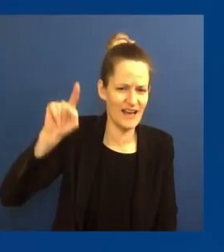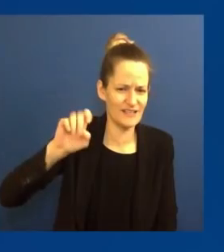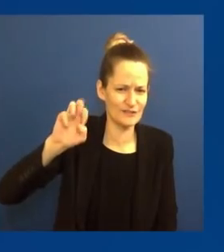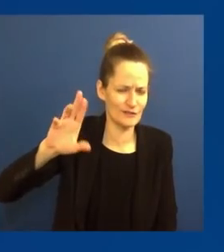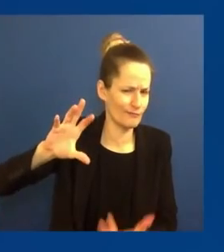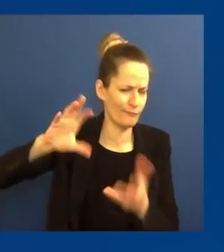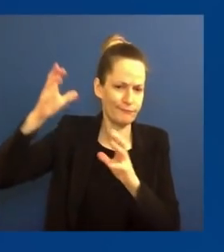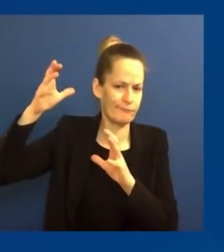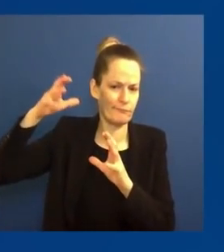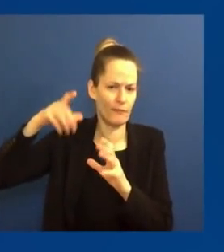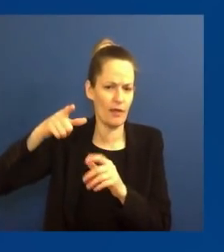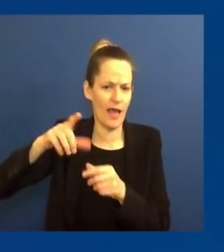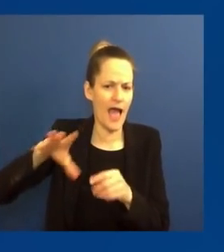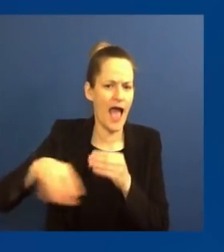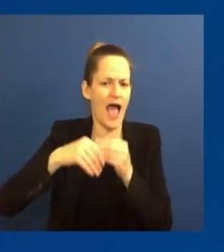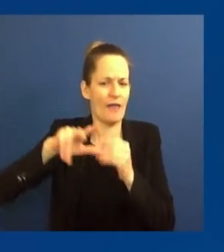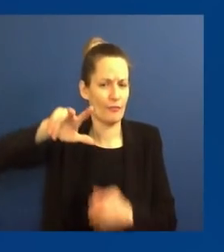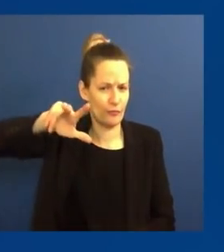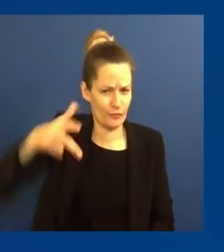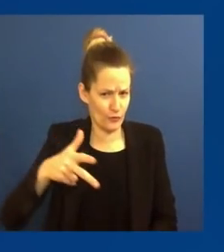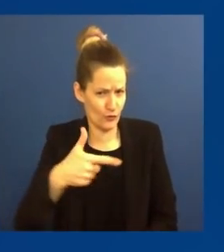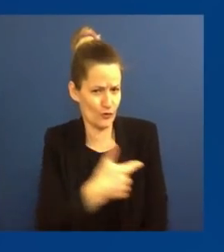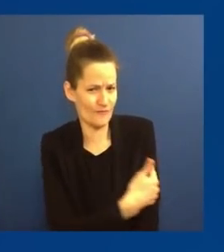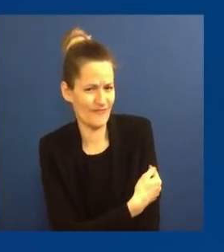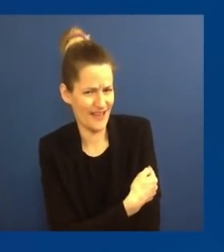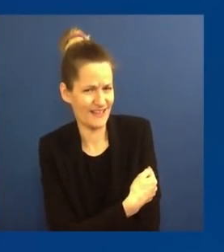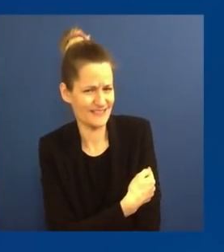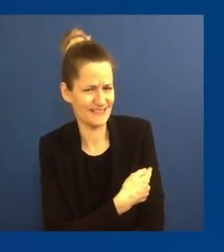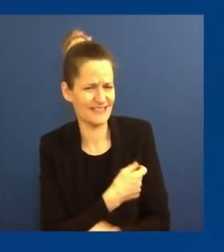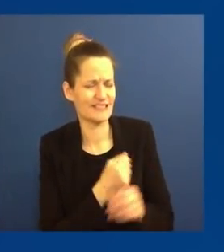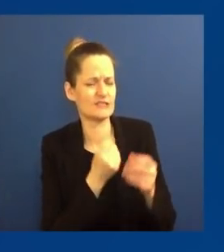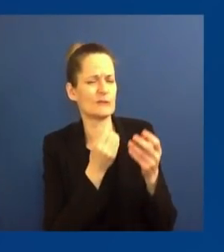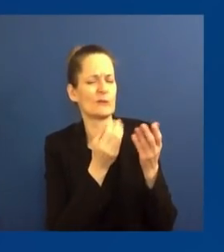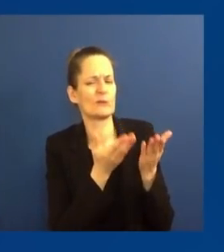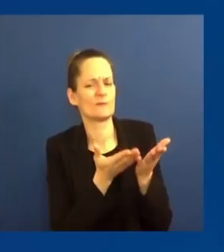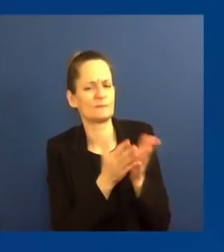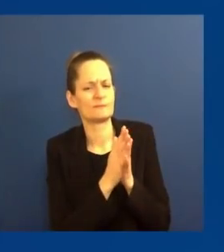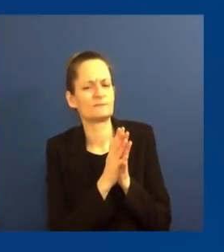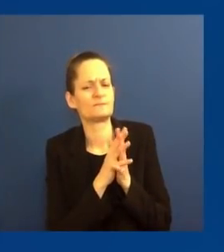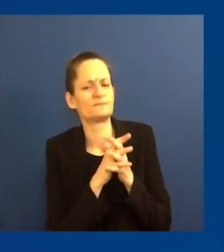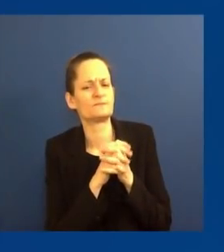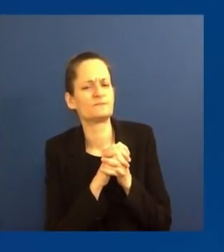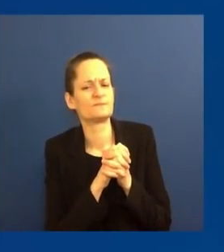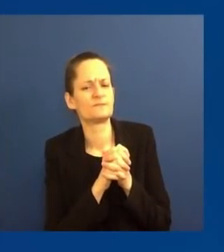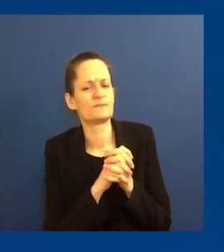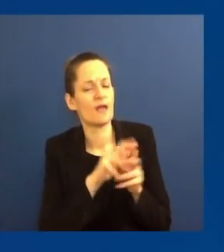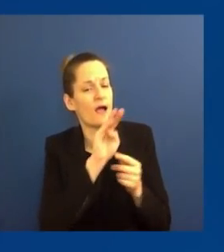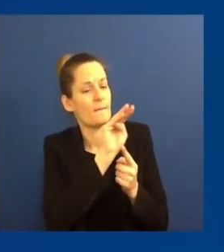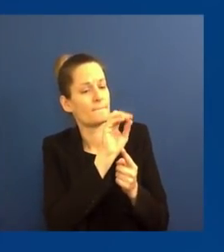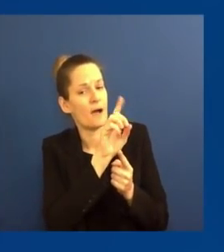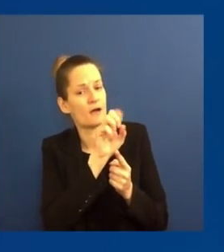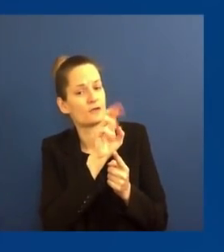maybe end of March, early April. Moderna recently said they expect data in two- to five-year-olds in March.